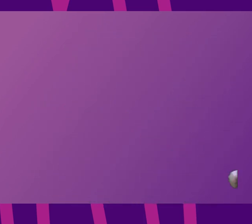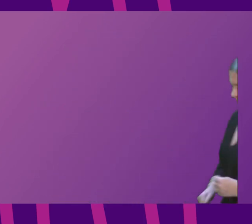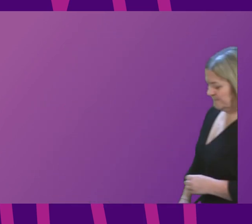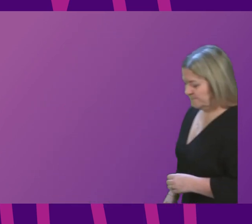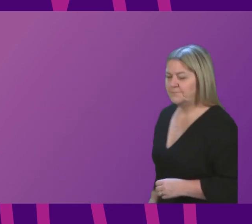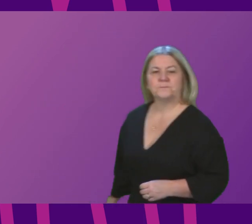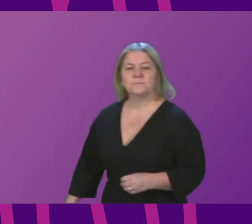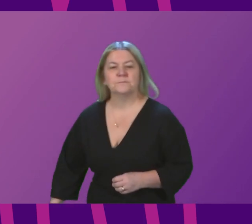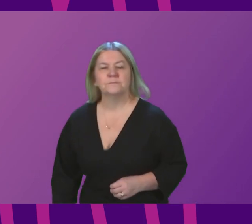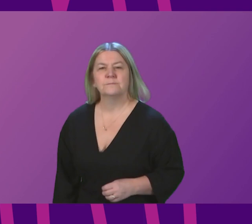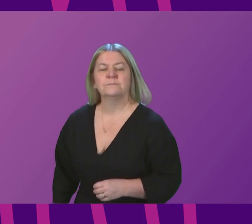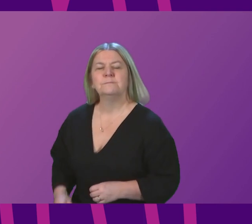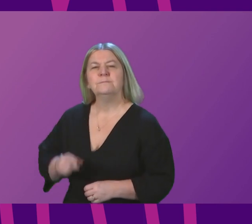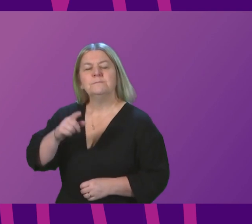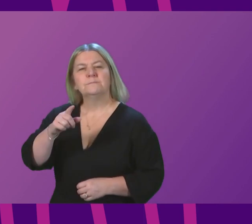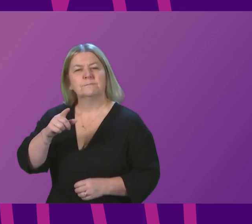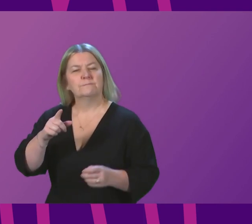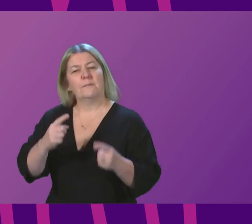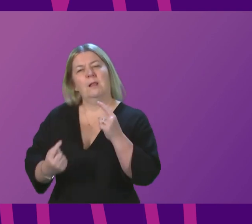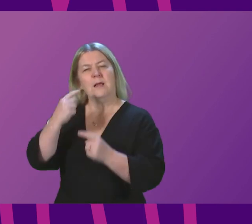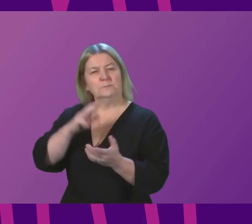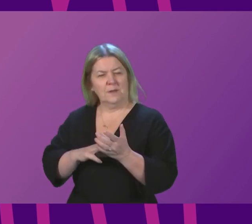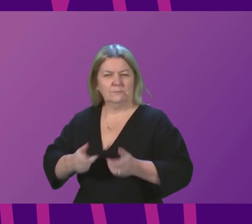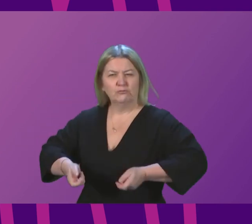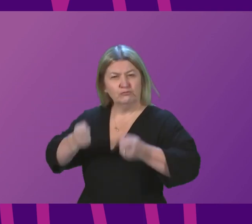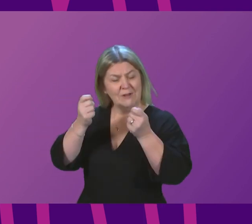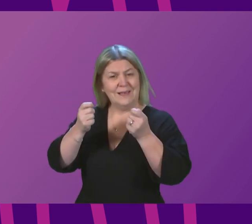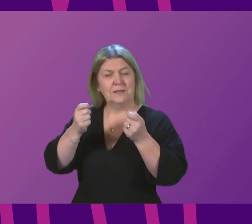Last month, I raised the point with the Minister for Business, Trade, Tourism and Enterprise